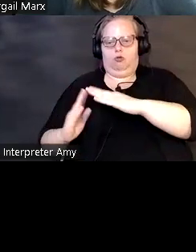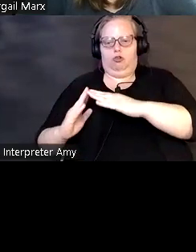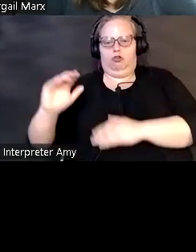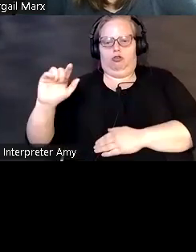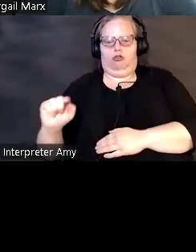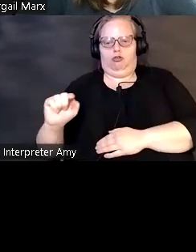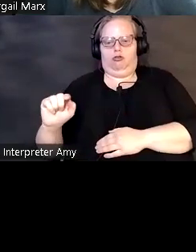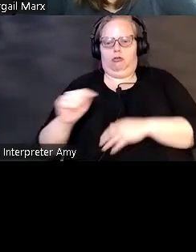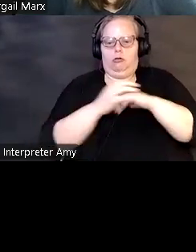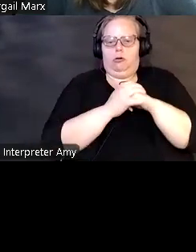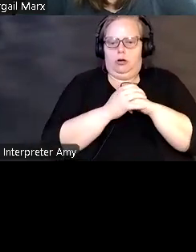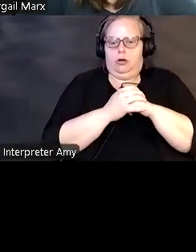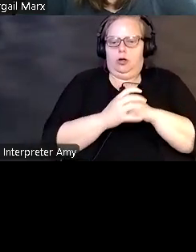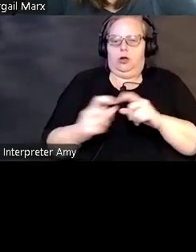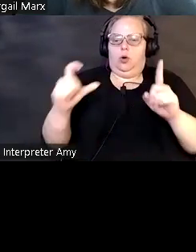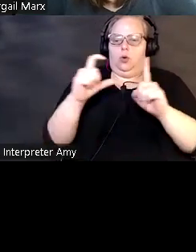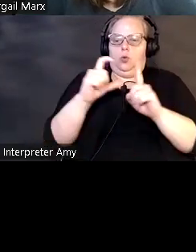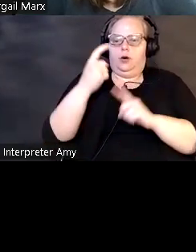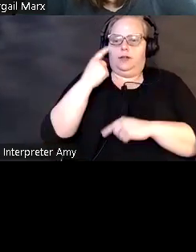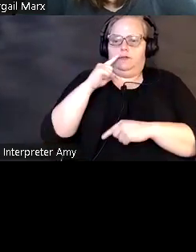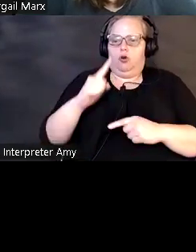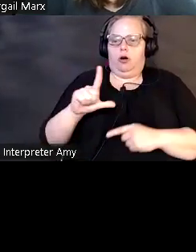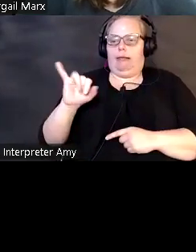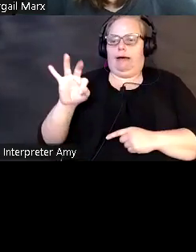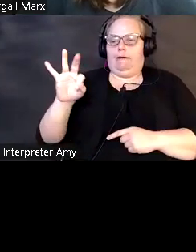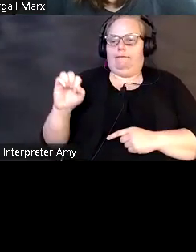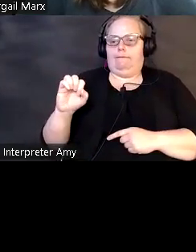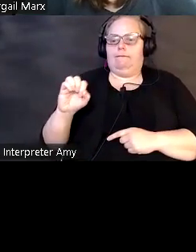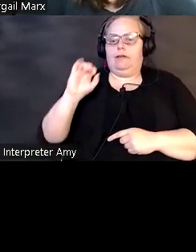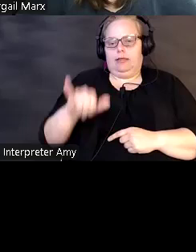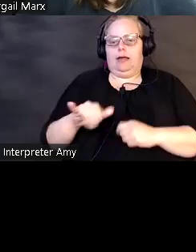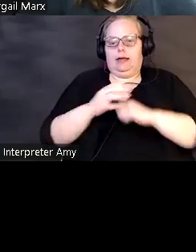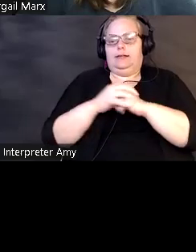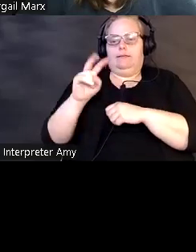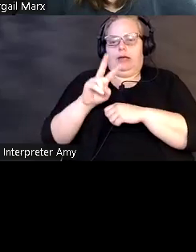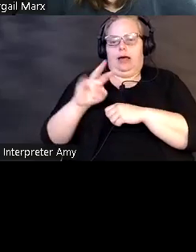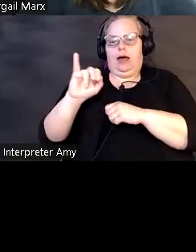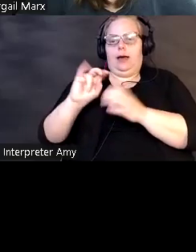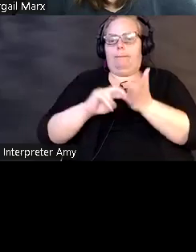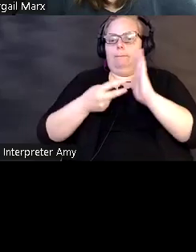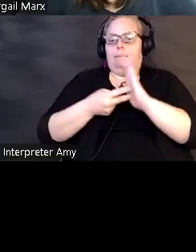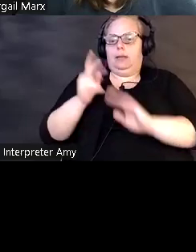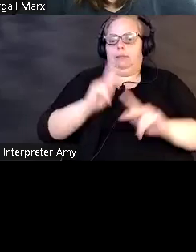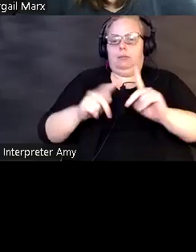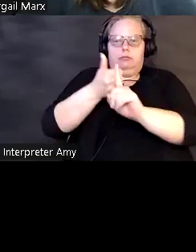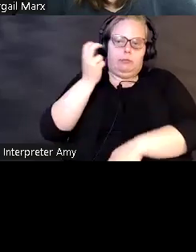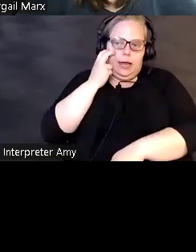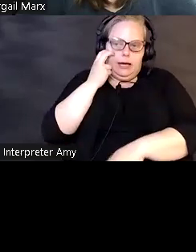lamp words for life and that is the VI edition, meant for individuals who are blind and it has a